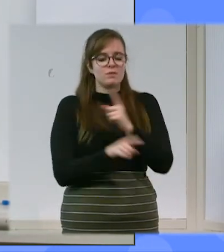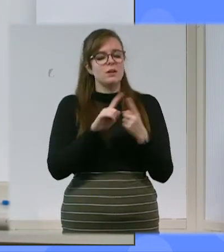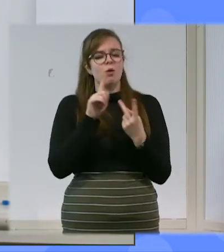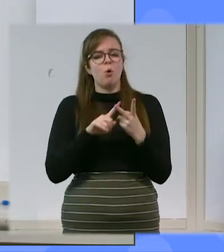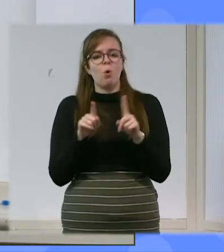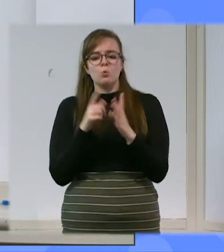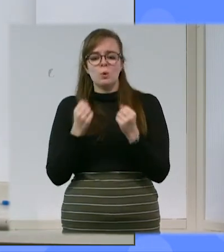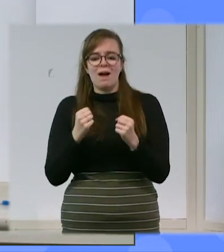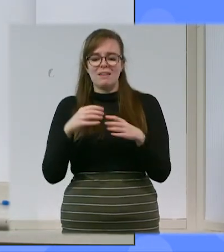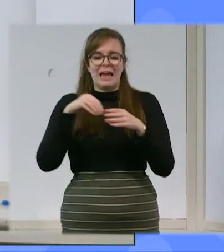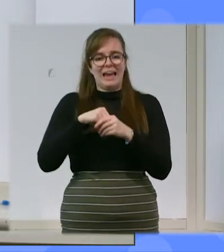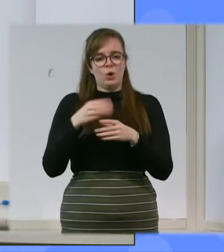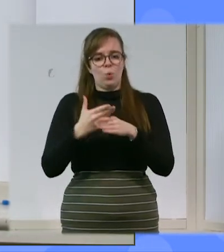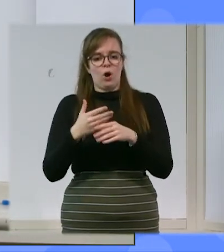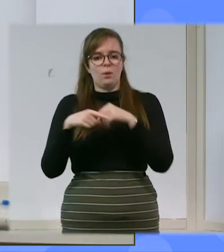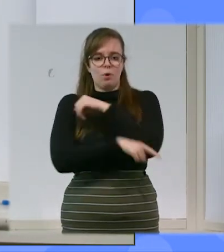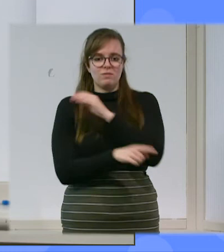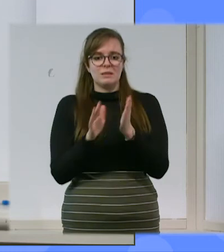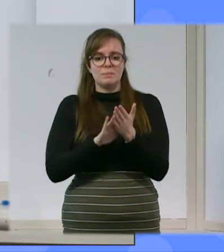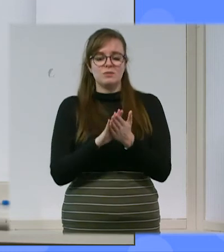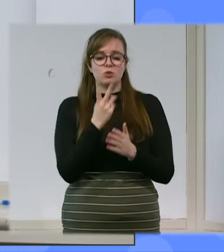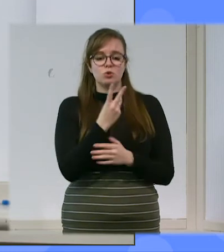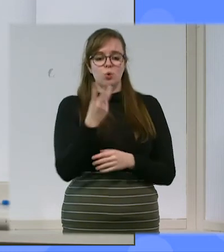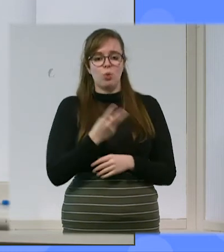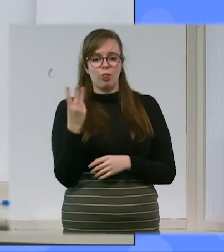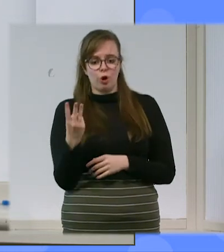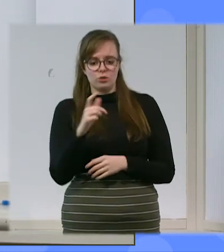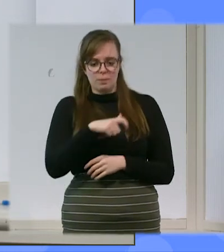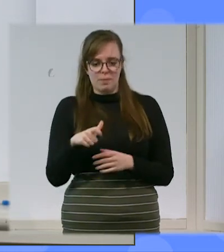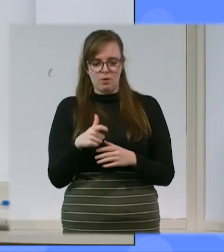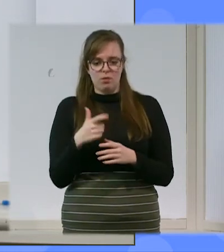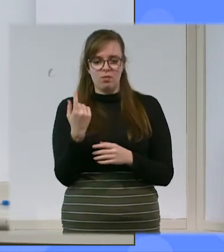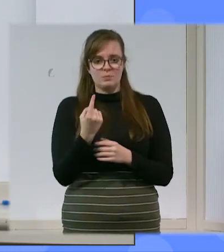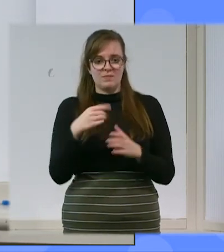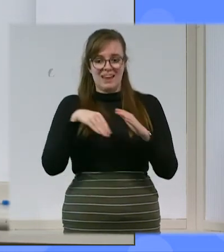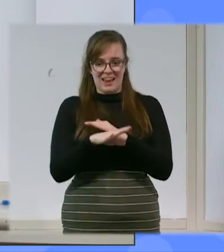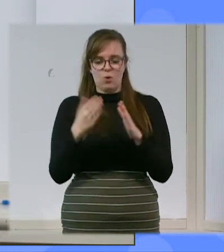have two thirds of those in poverty are actually n work households how do we